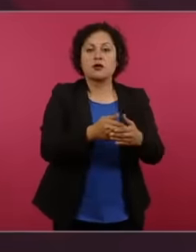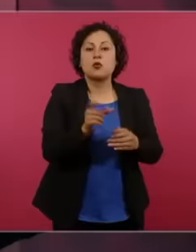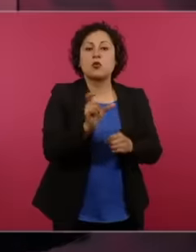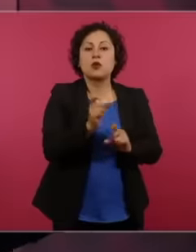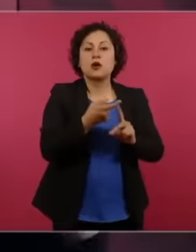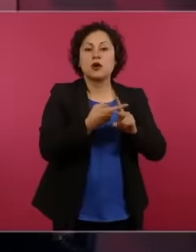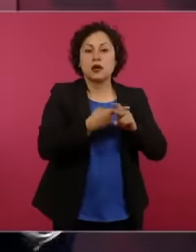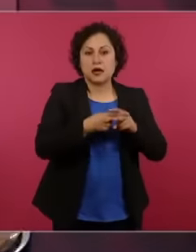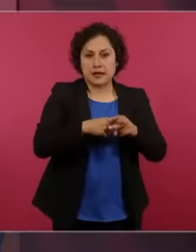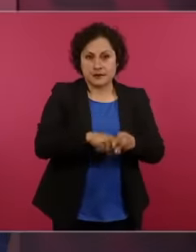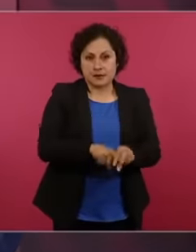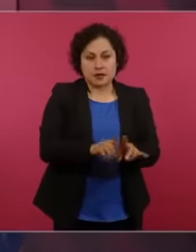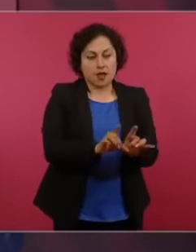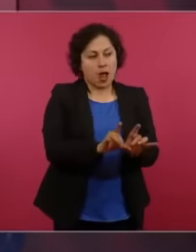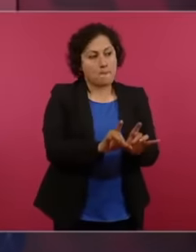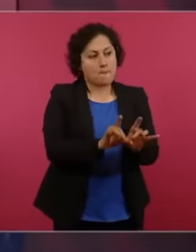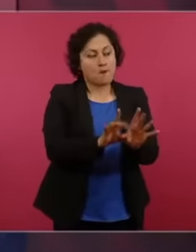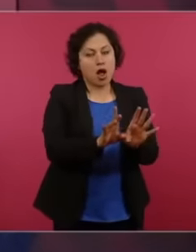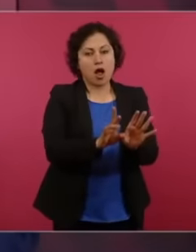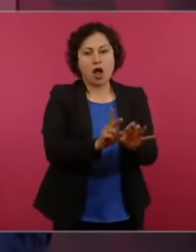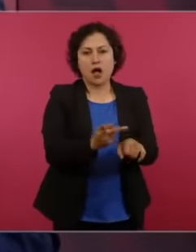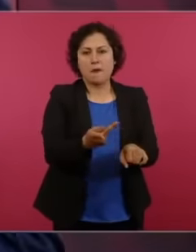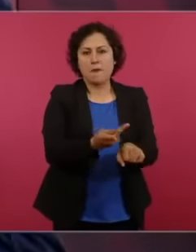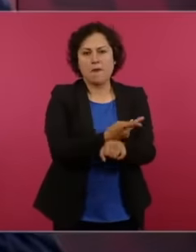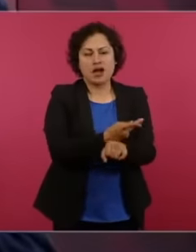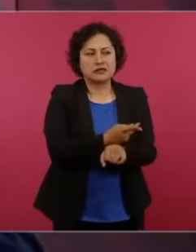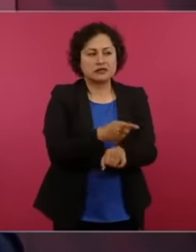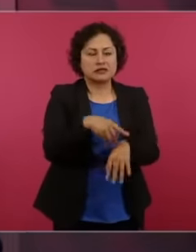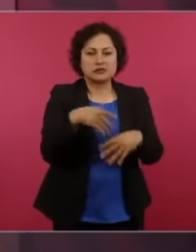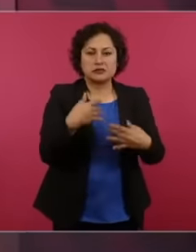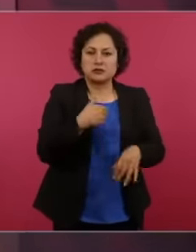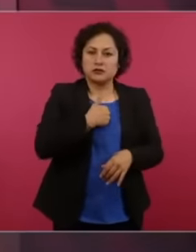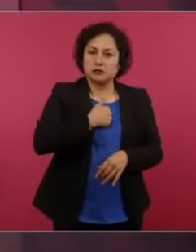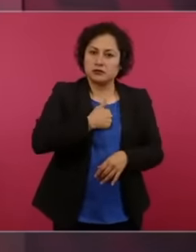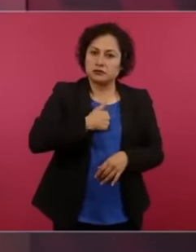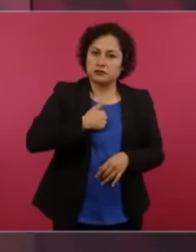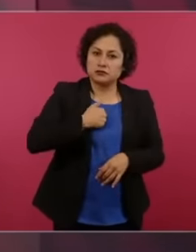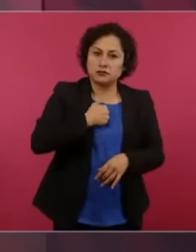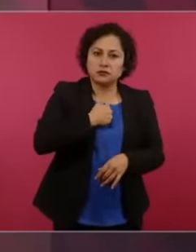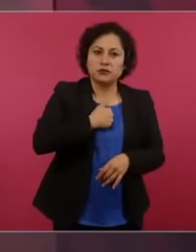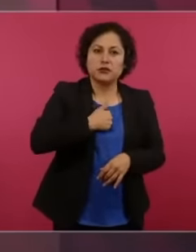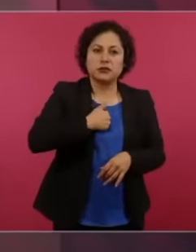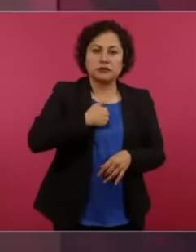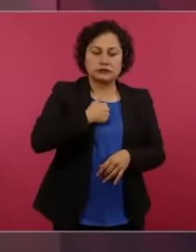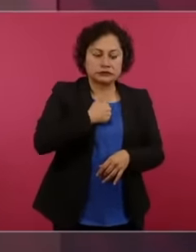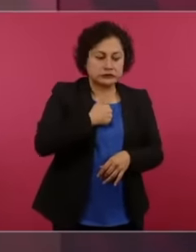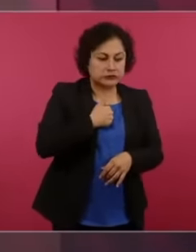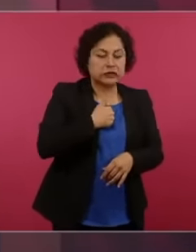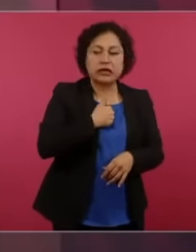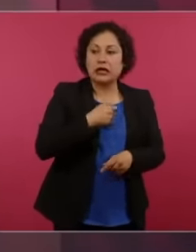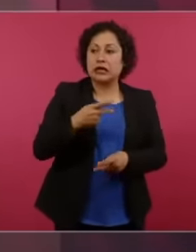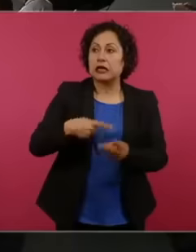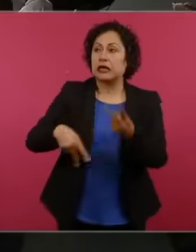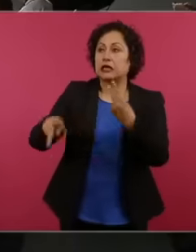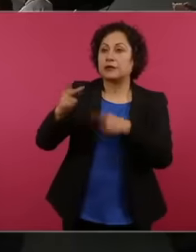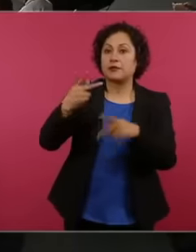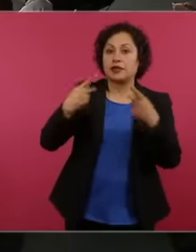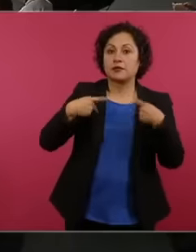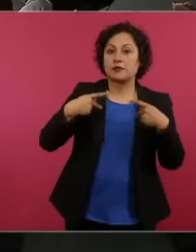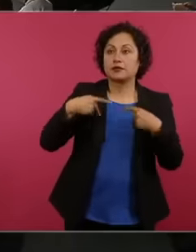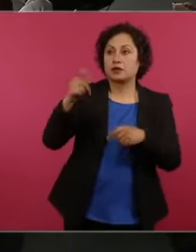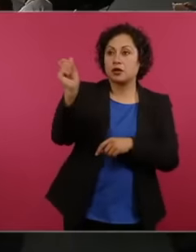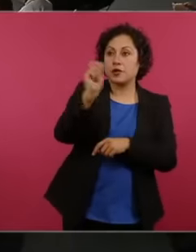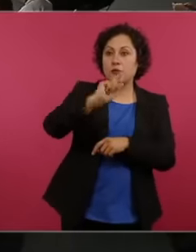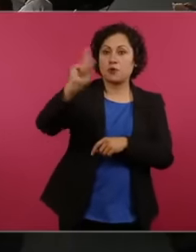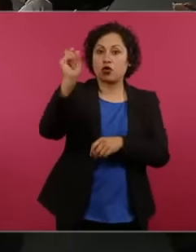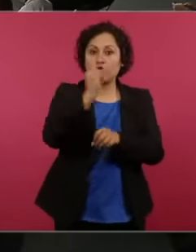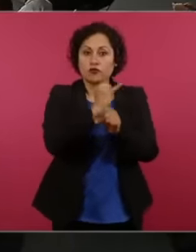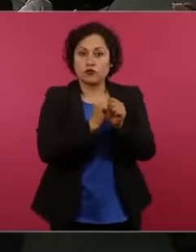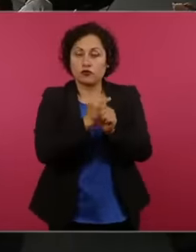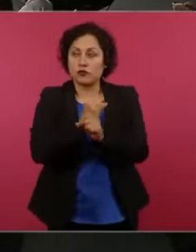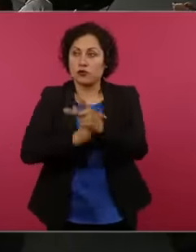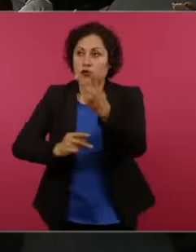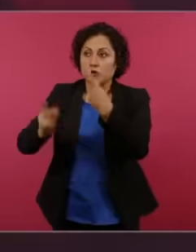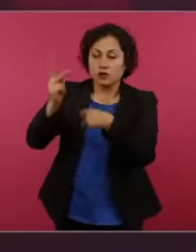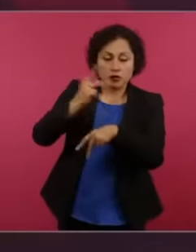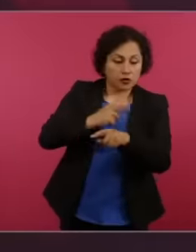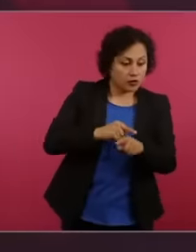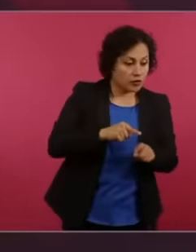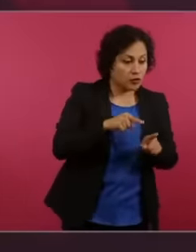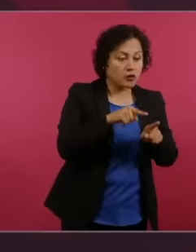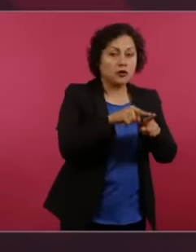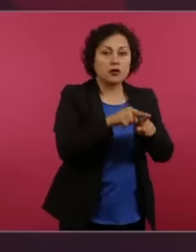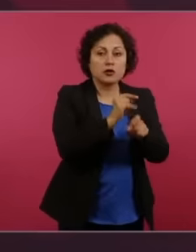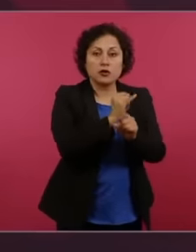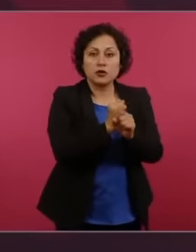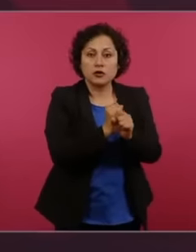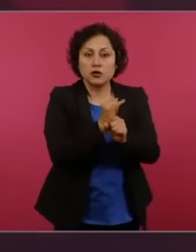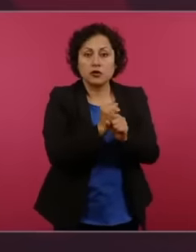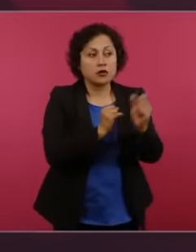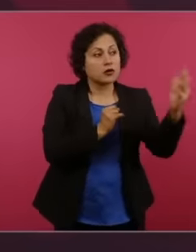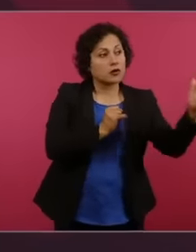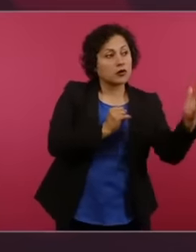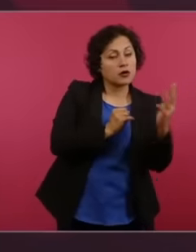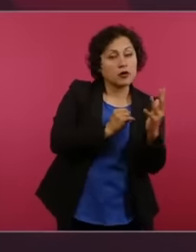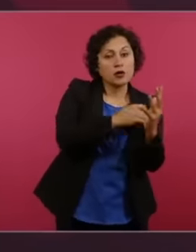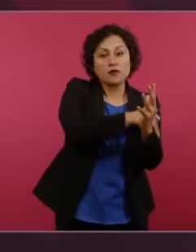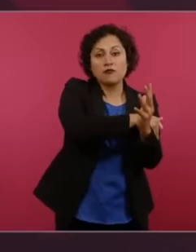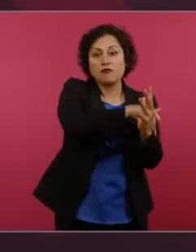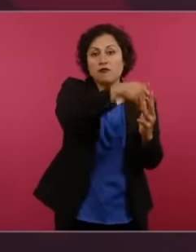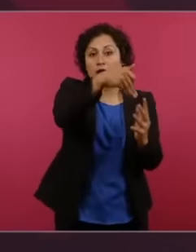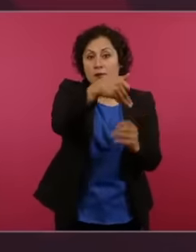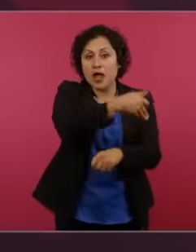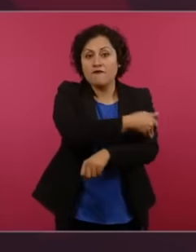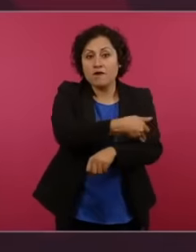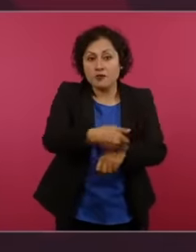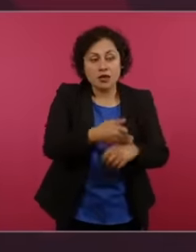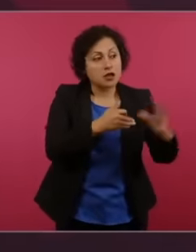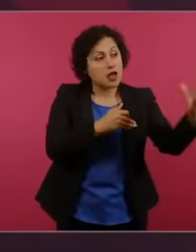that the expert arrives, relatives arrive and begin to say it was